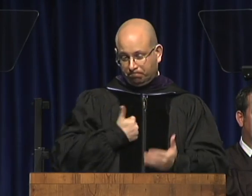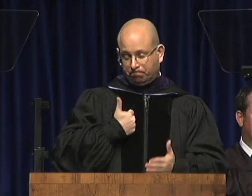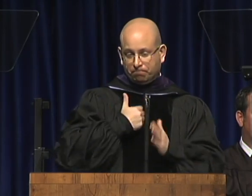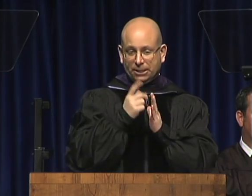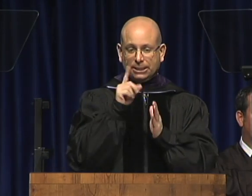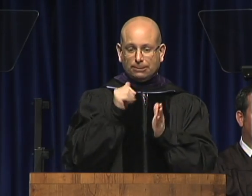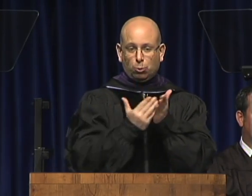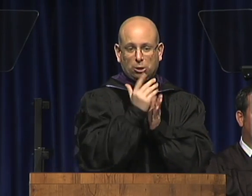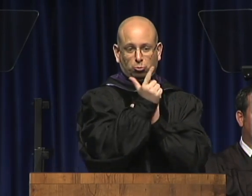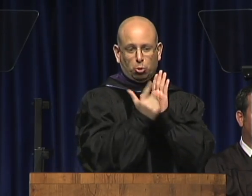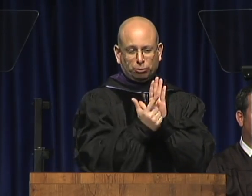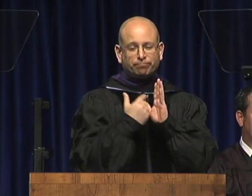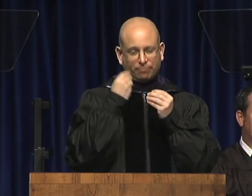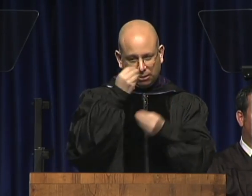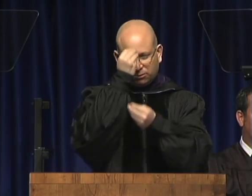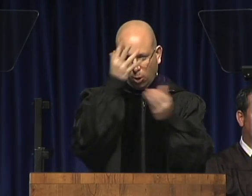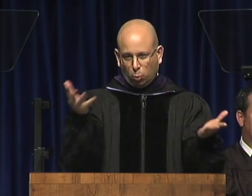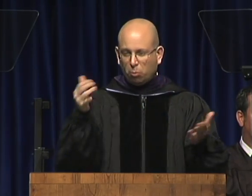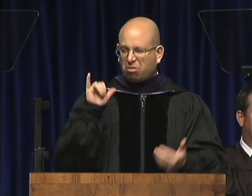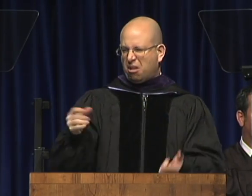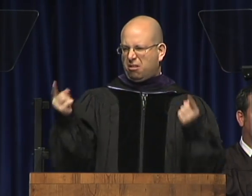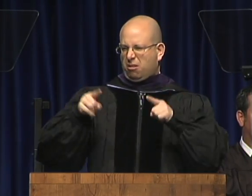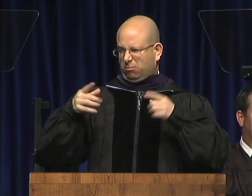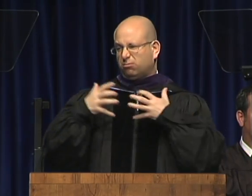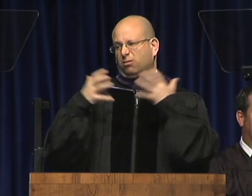Now, I'm a disability rights lawyer.